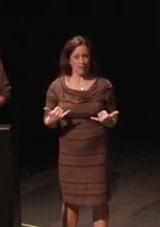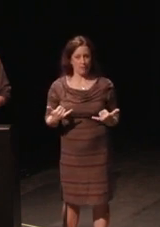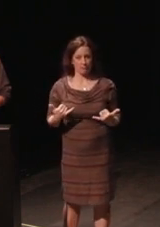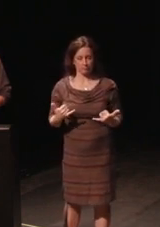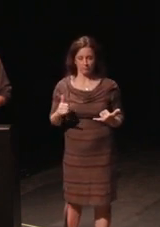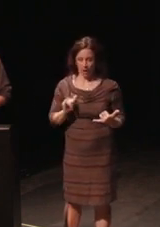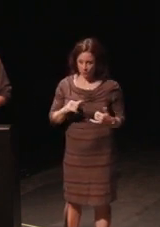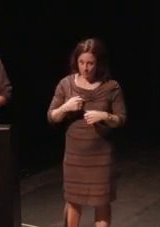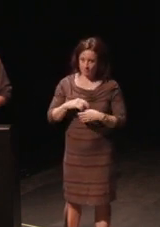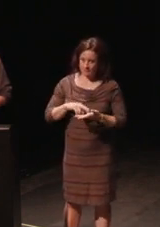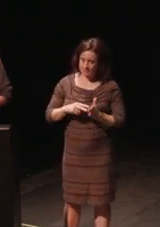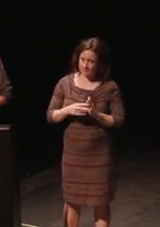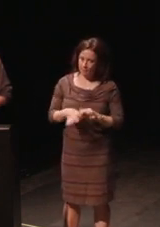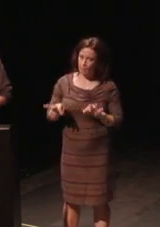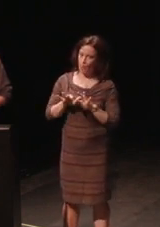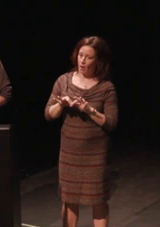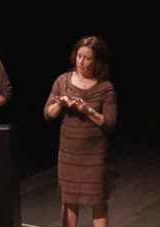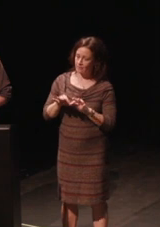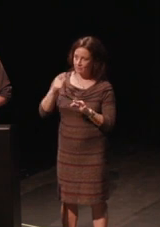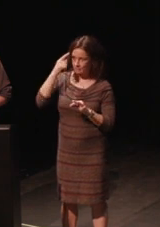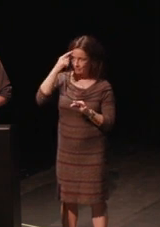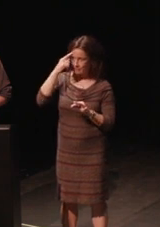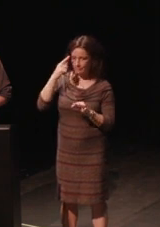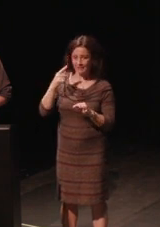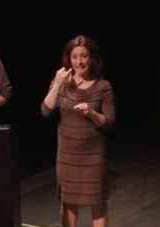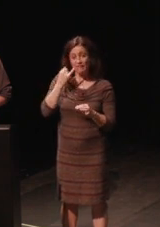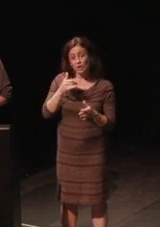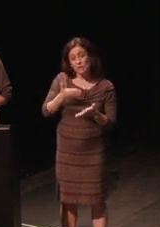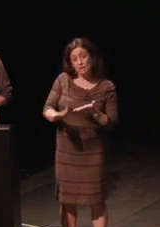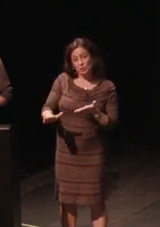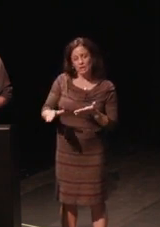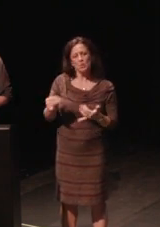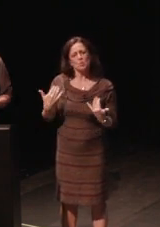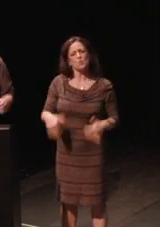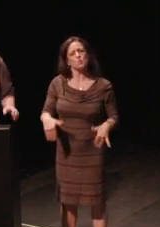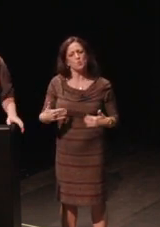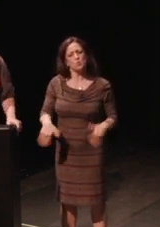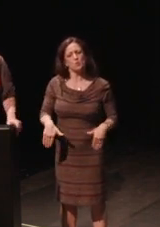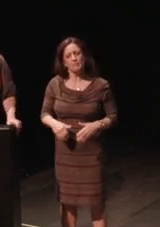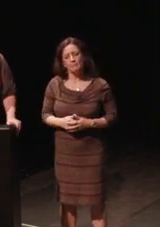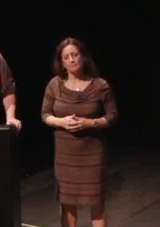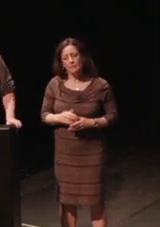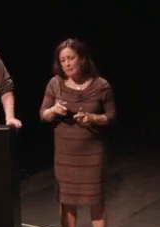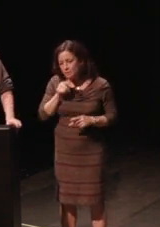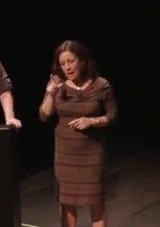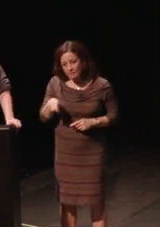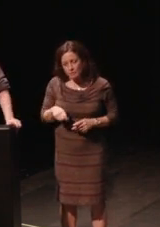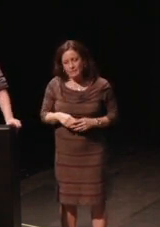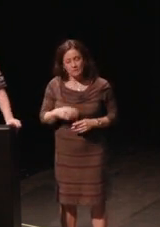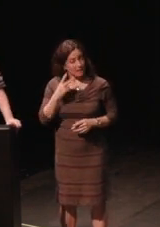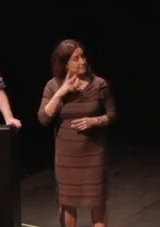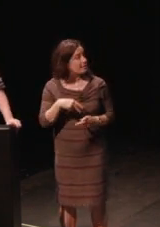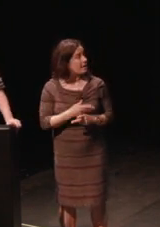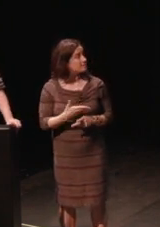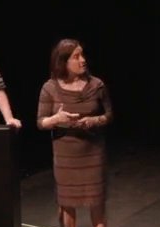it really significant thing to be excluded from. You can see from that kind of stuff I've been talking about that,